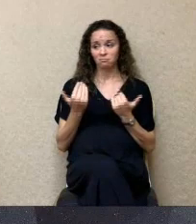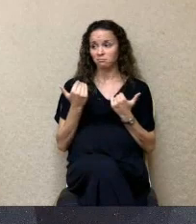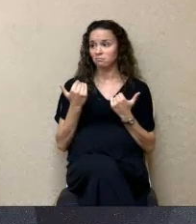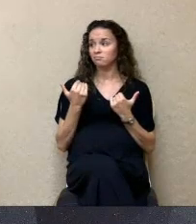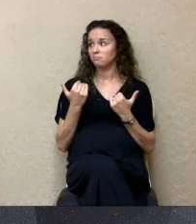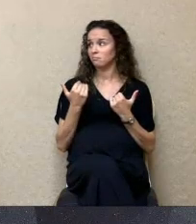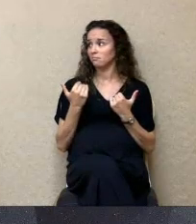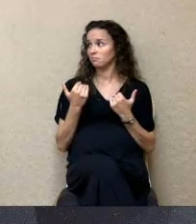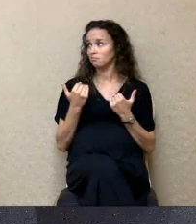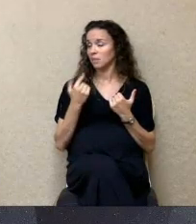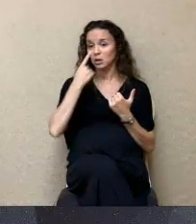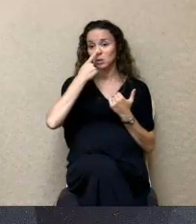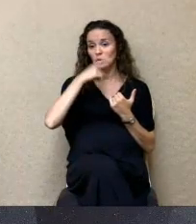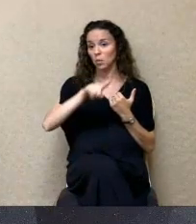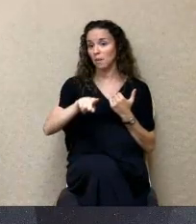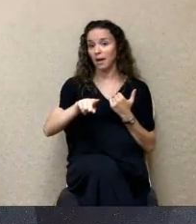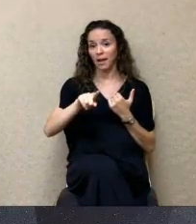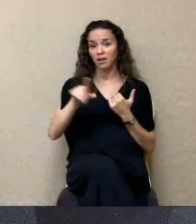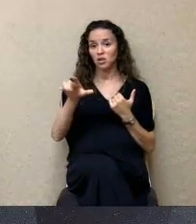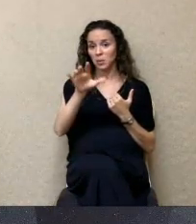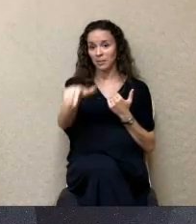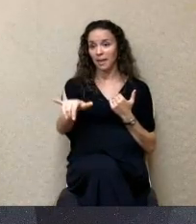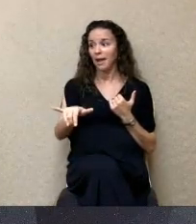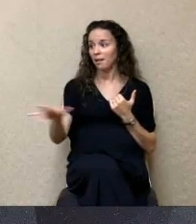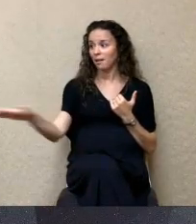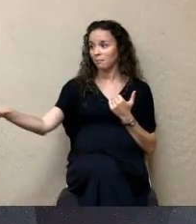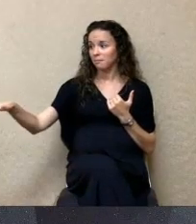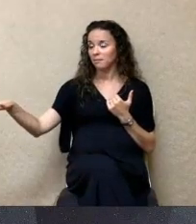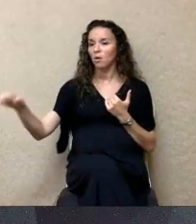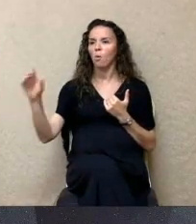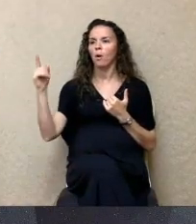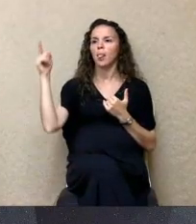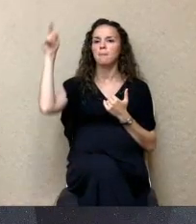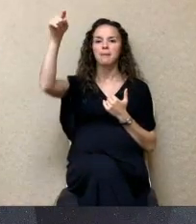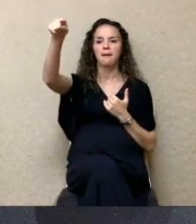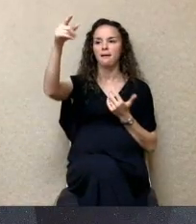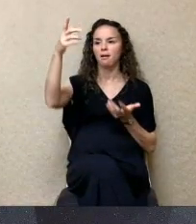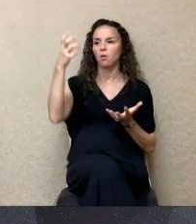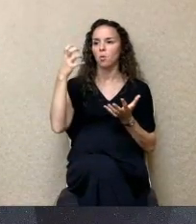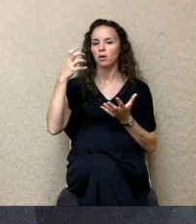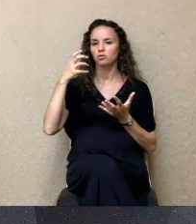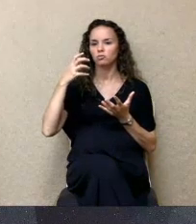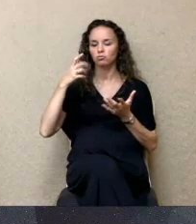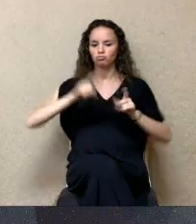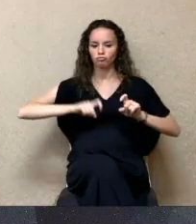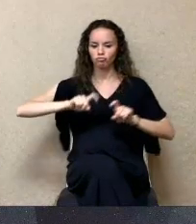I'm also happy to pull a few out up here or in the back and if people want to explore those, we can use some time